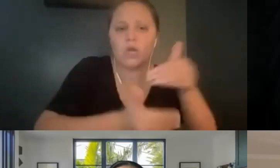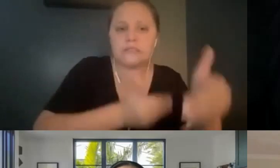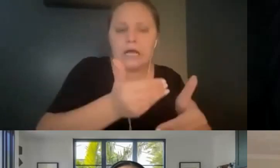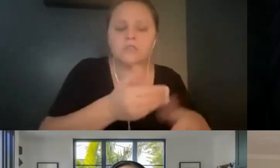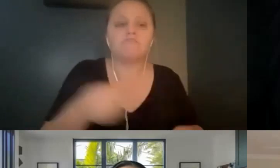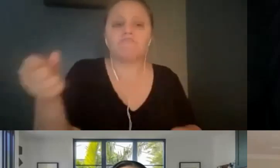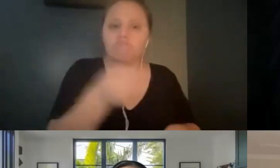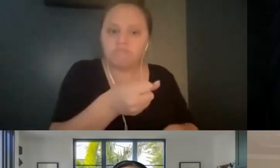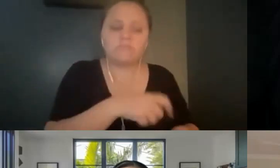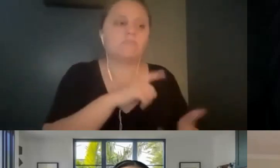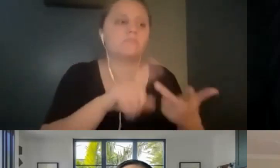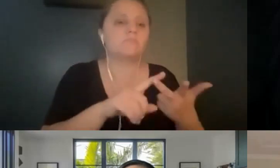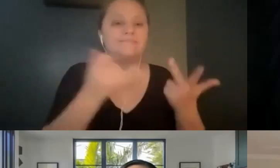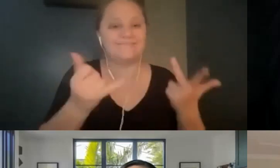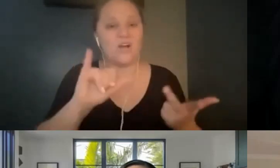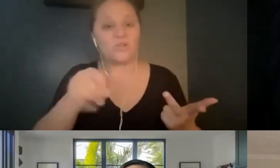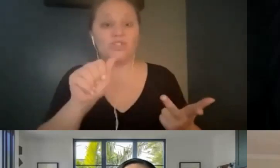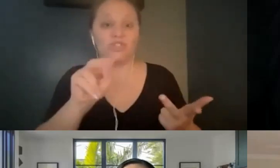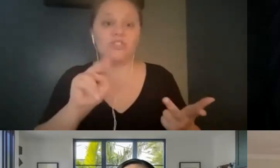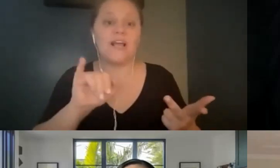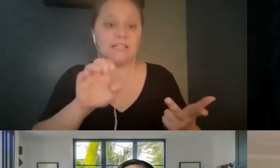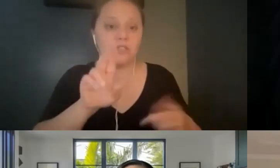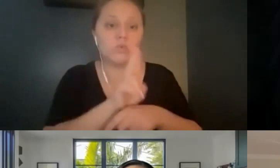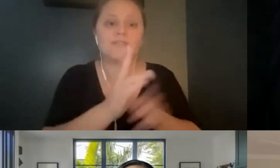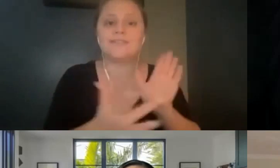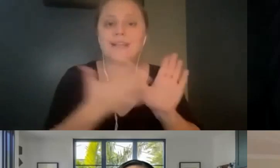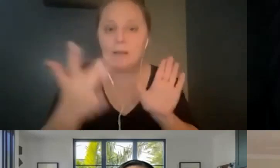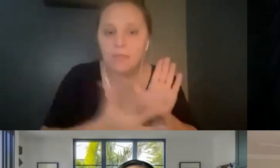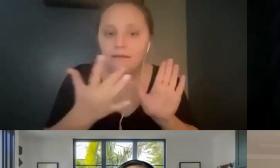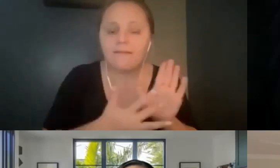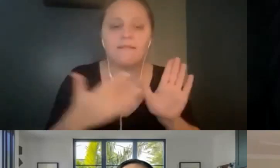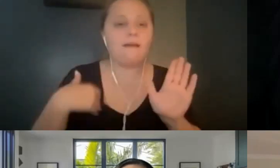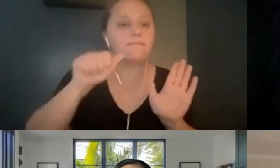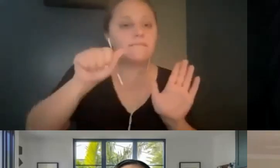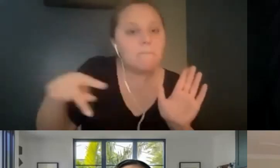we have now, Janice is using a tablet. We have apps on the phone. There's great